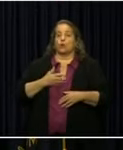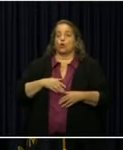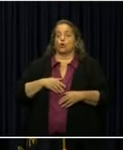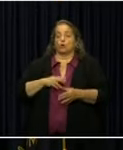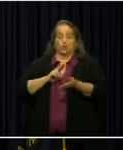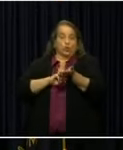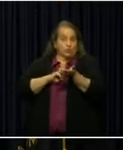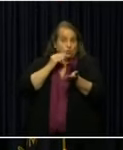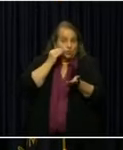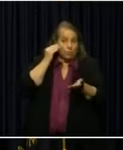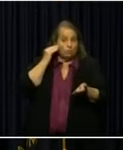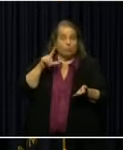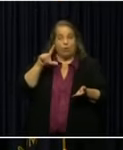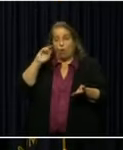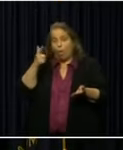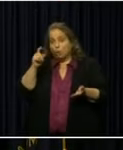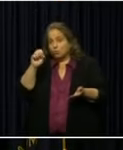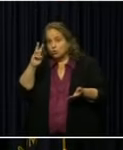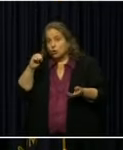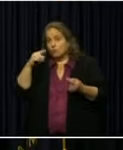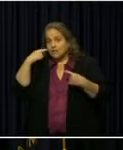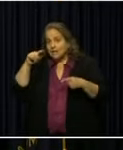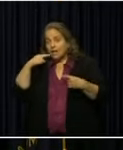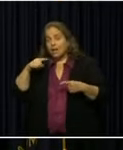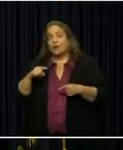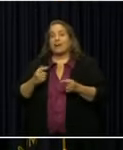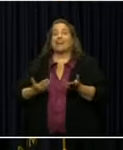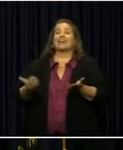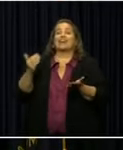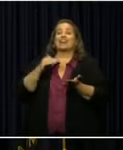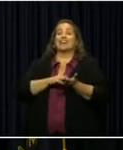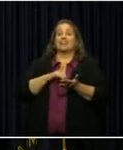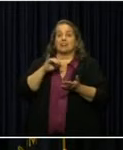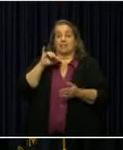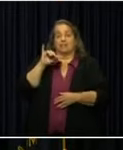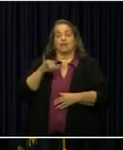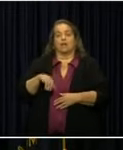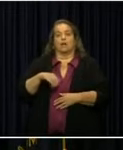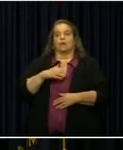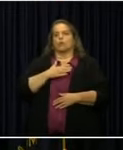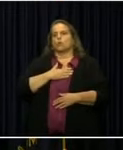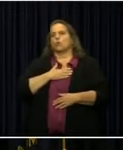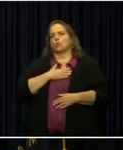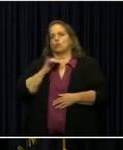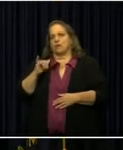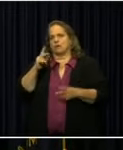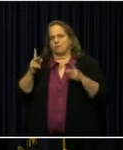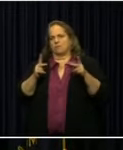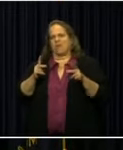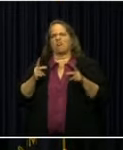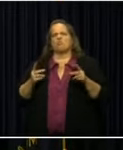ECONOMY. AND THEN WE'RE GOING TO GO THROUGH SOME SPECIFIC GUIDELINES WE'RE LOOKING FOR. FIRST LET'S TALK ABOUT OUR